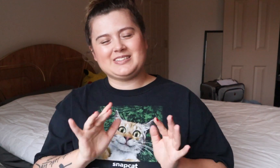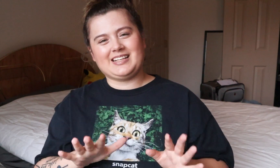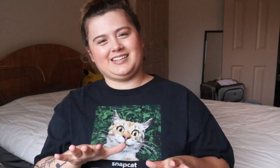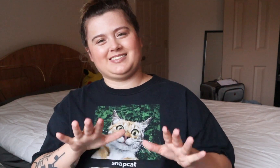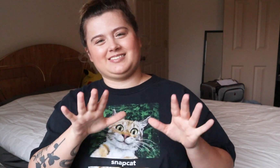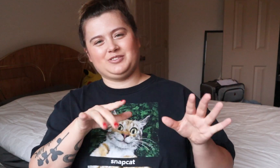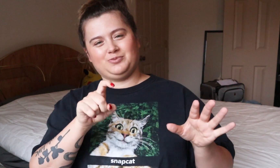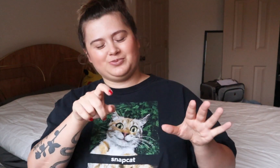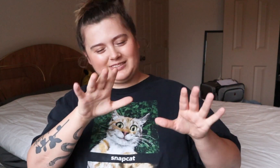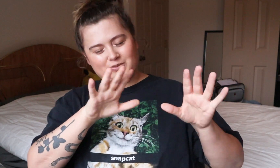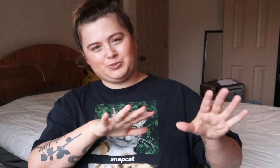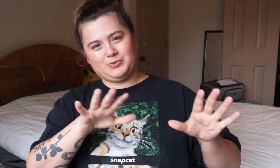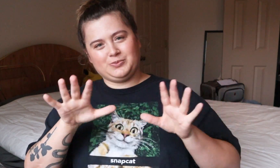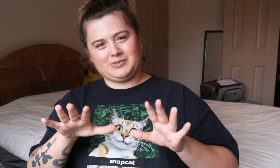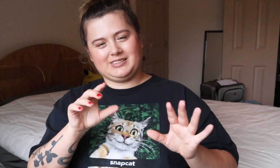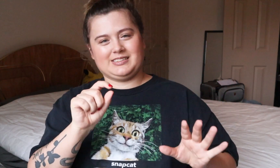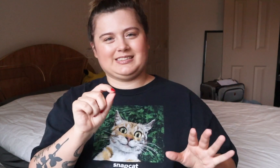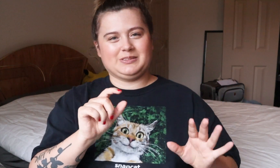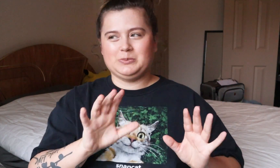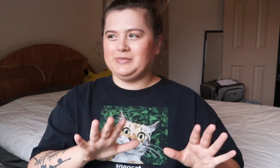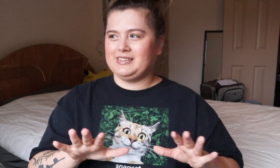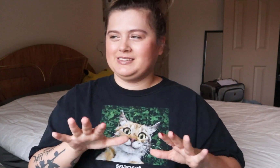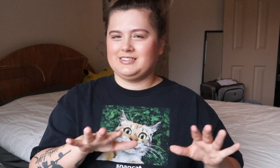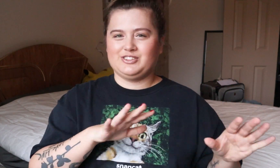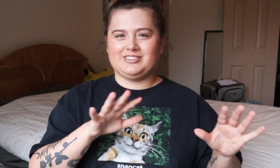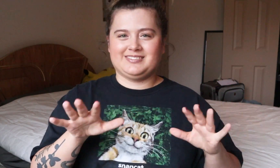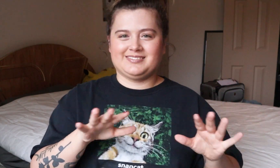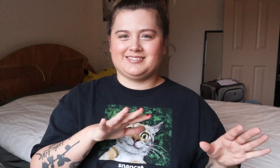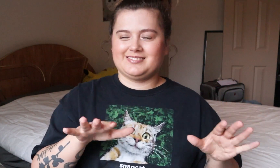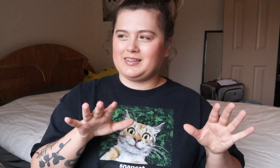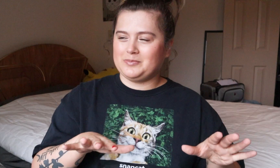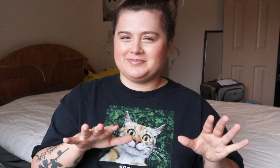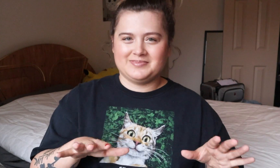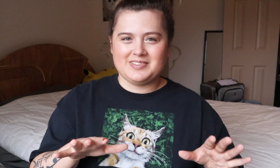I was like, "You two need to calm down, chill out a bit."